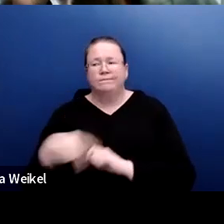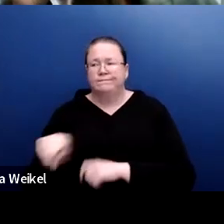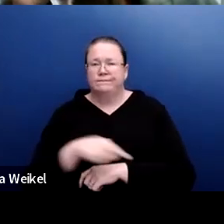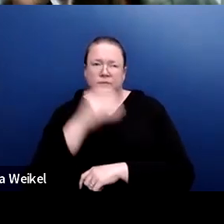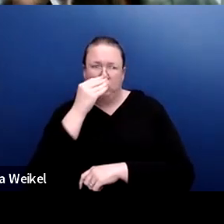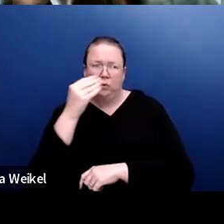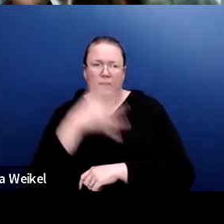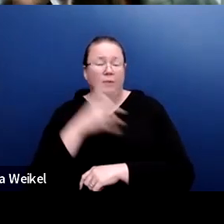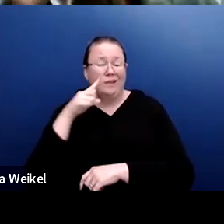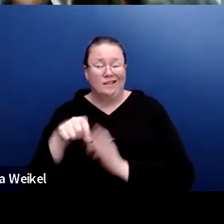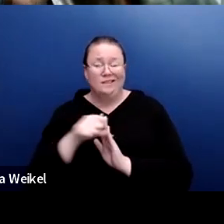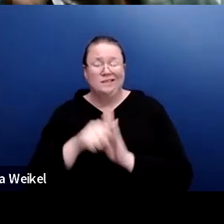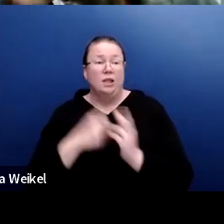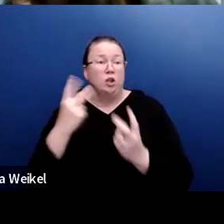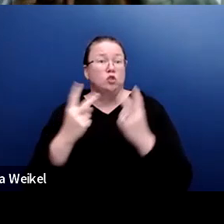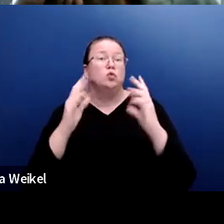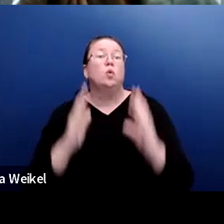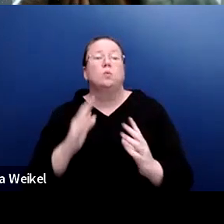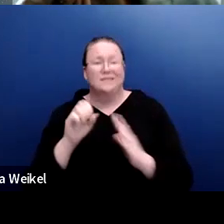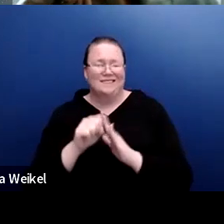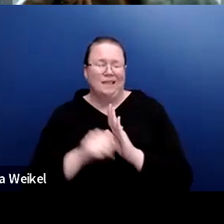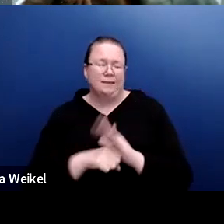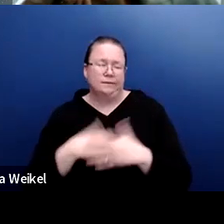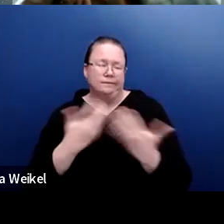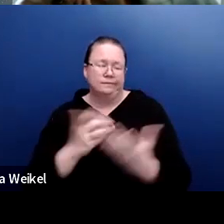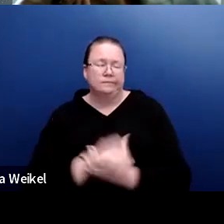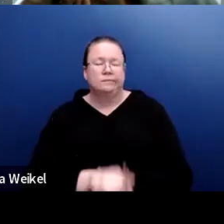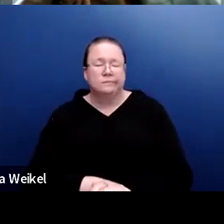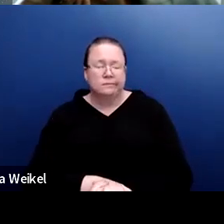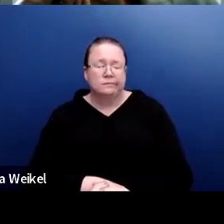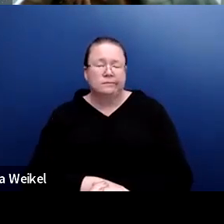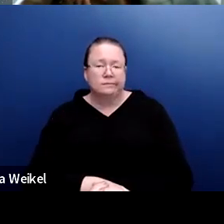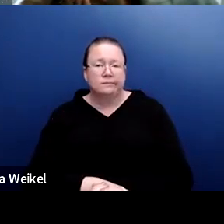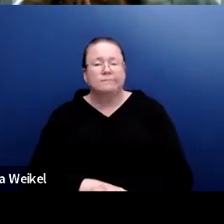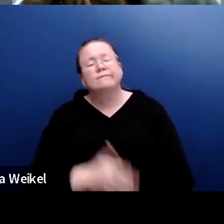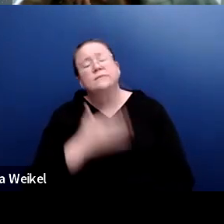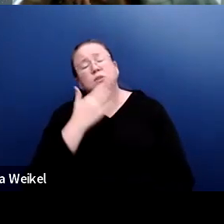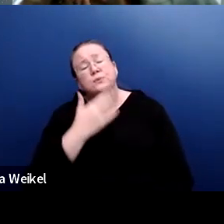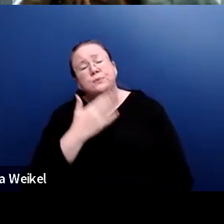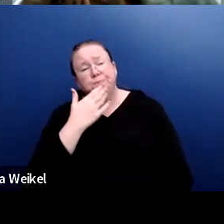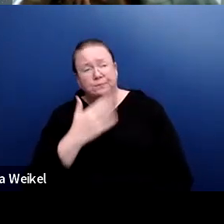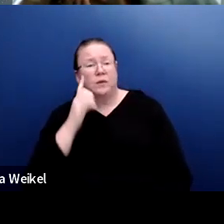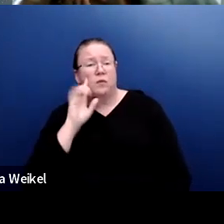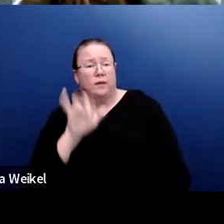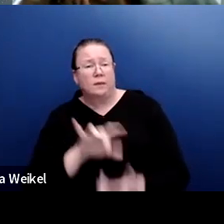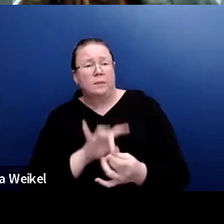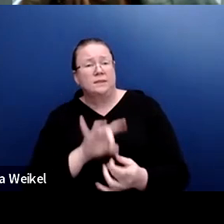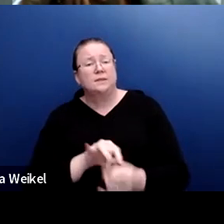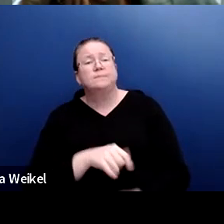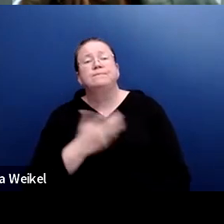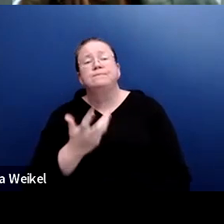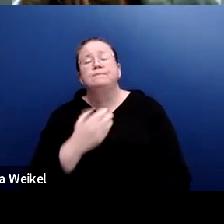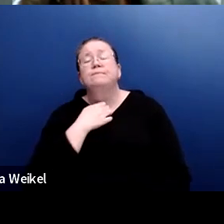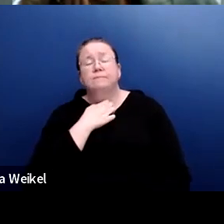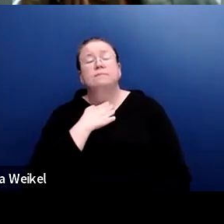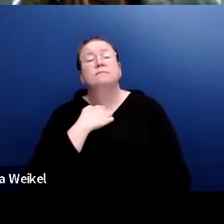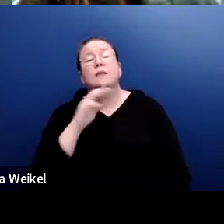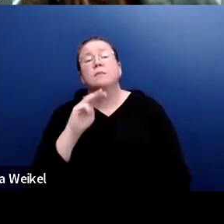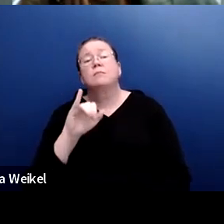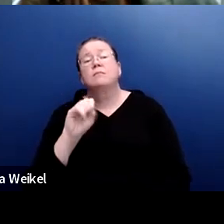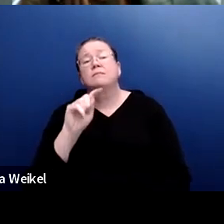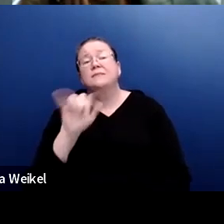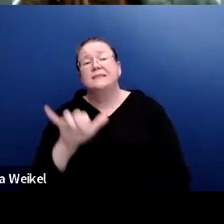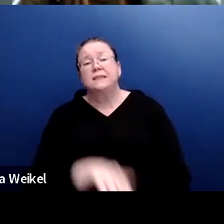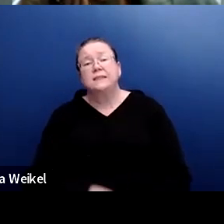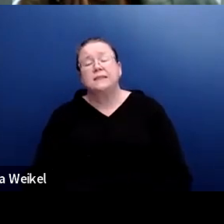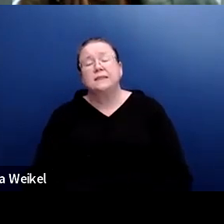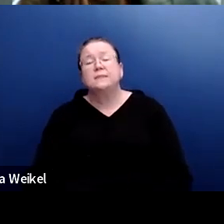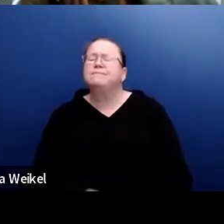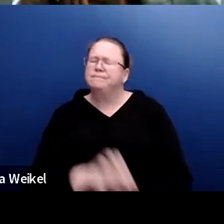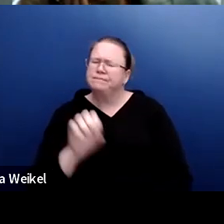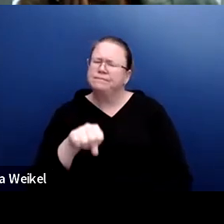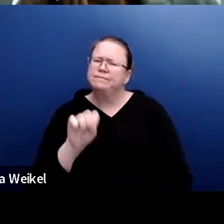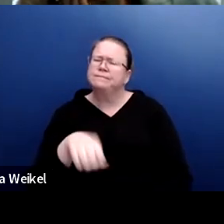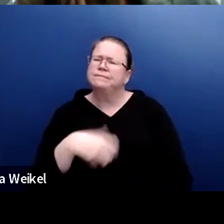: I know there was one before that was out of Orlando that helped seal and expunge records if they were minor felonies and misdemeanors, but that program went under so there are no other programs that I know of in Florida that helped trying to bridge that gap. Unfortunately and I hate to put politics in this, but this is a Republican run state and